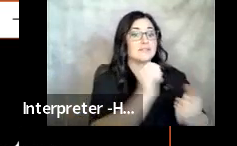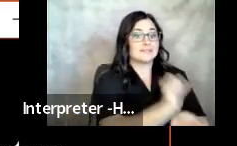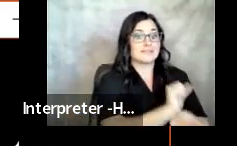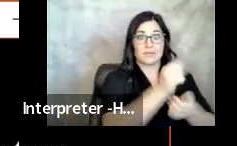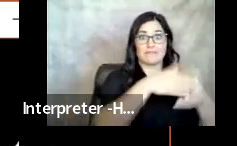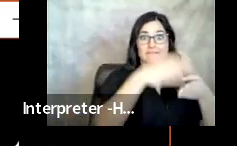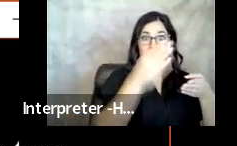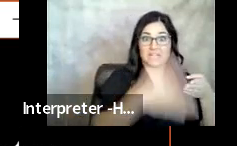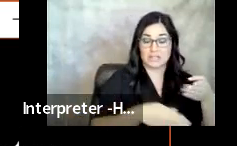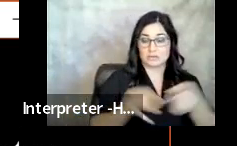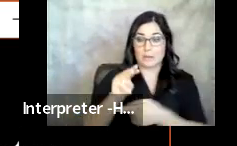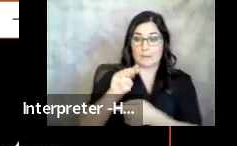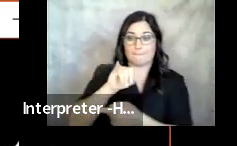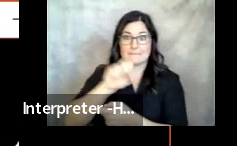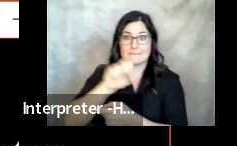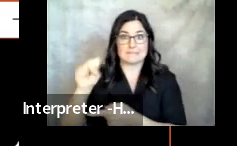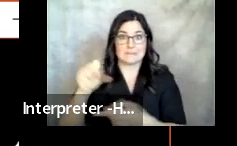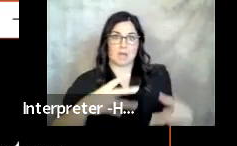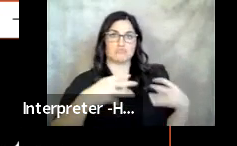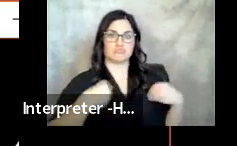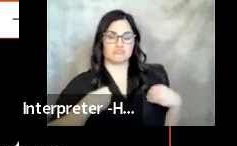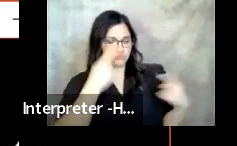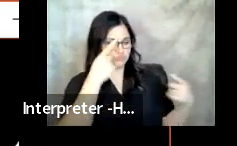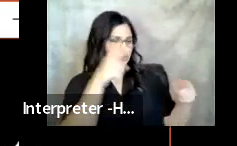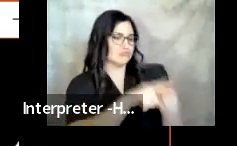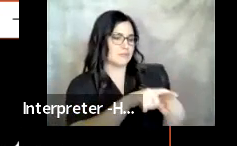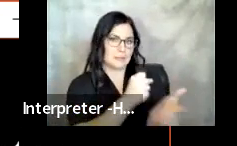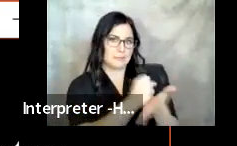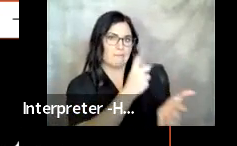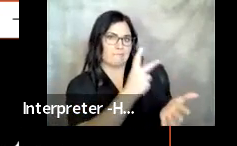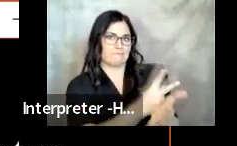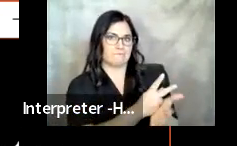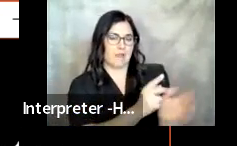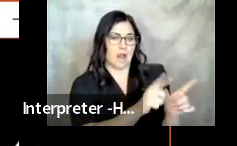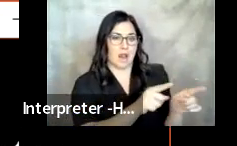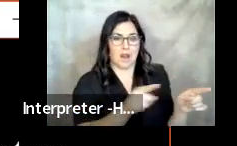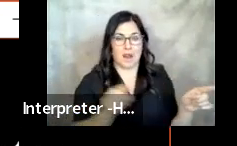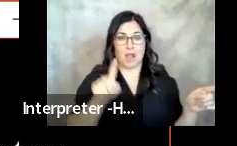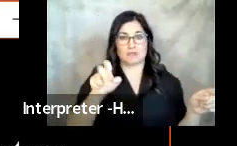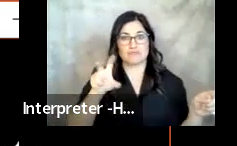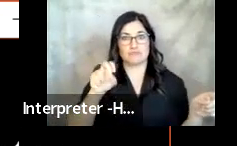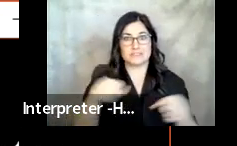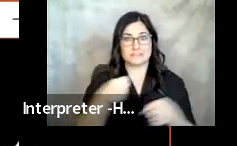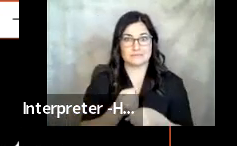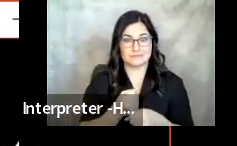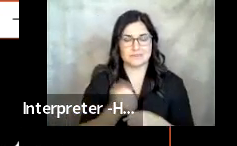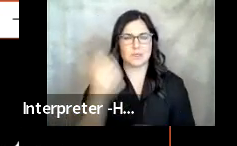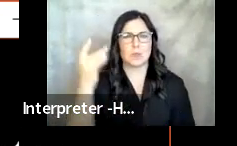Mississippi says, Yeah, we. Agree with that. Now, why is there this. Huge gap. In time.